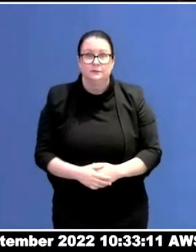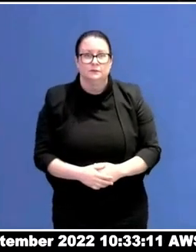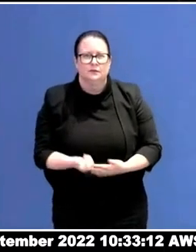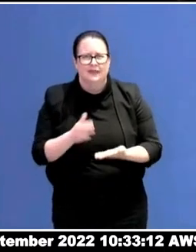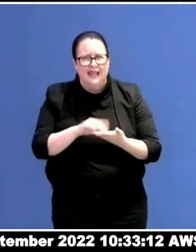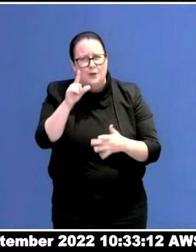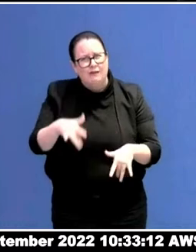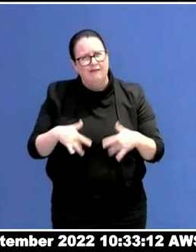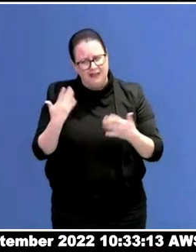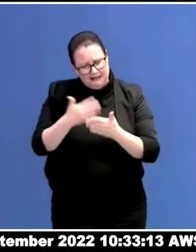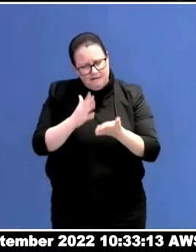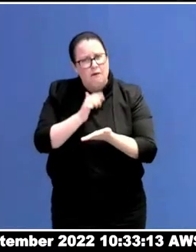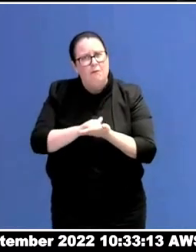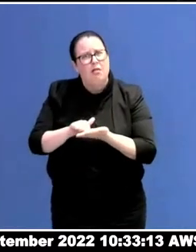Extremely disappointed.